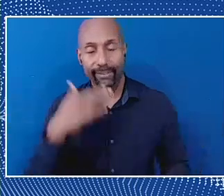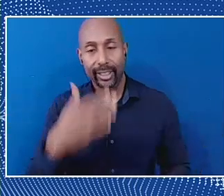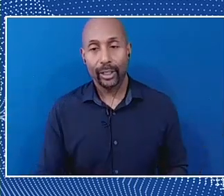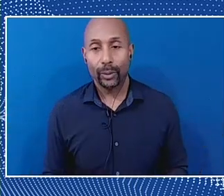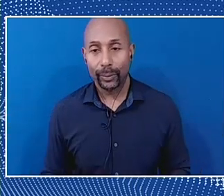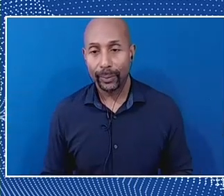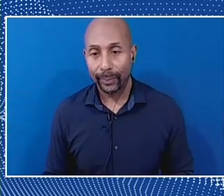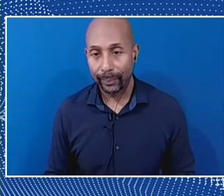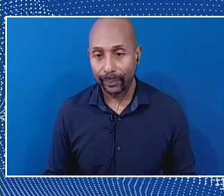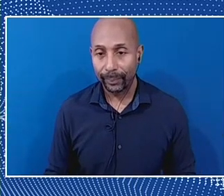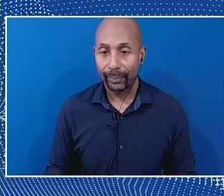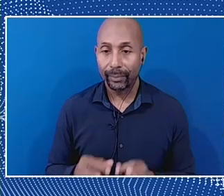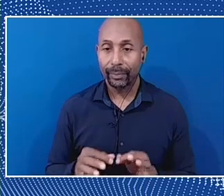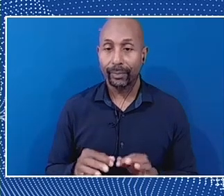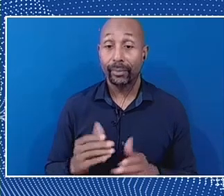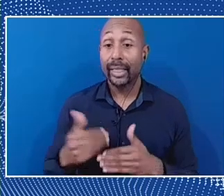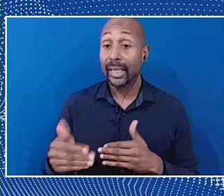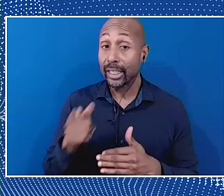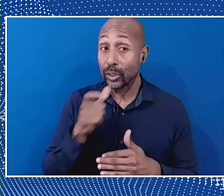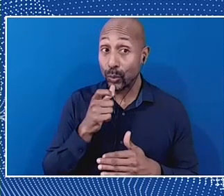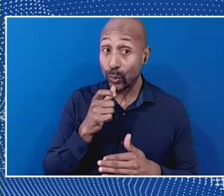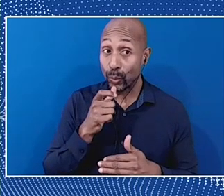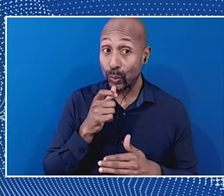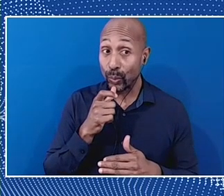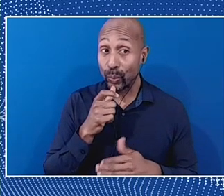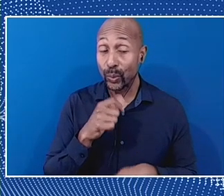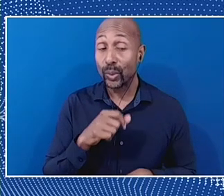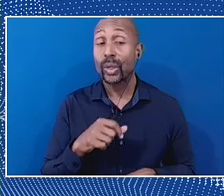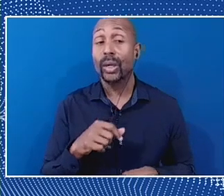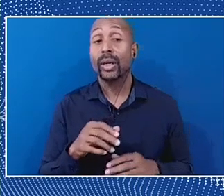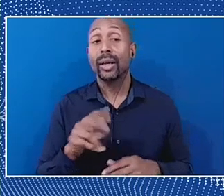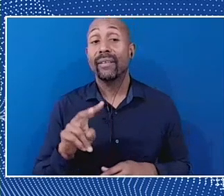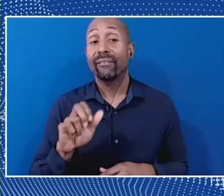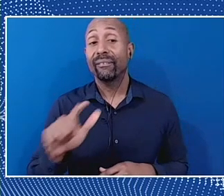Brady, who do we have next? Alright, I just admitted Val Montefu.